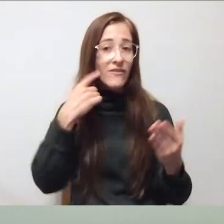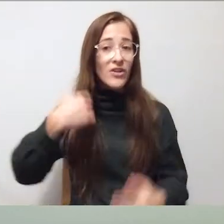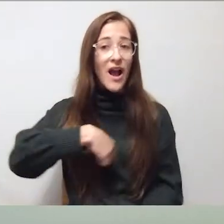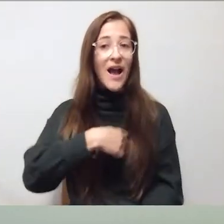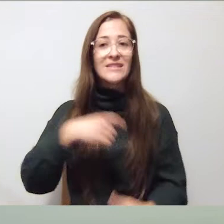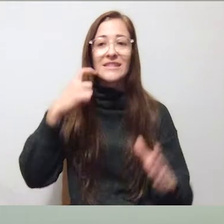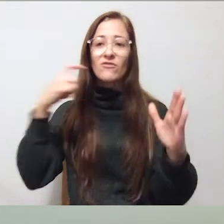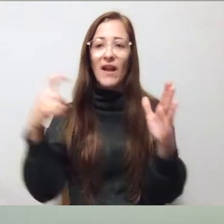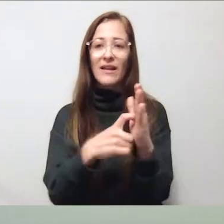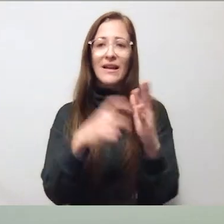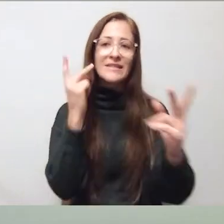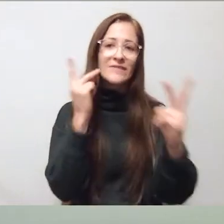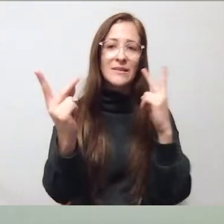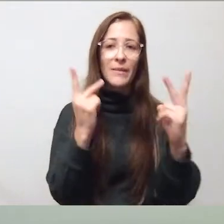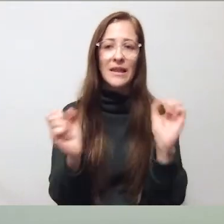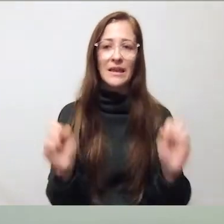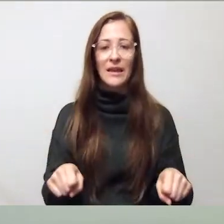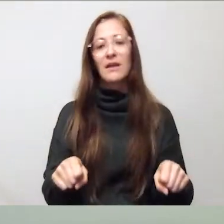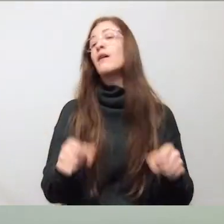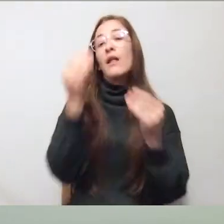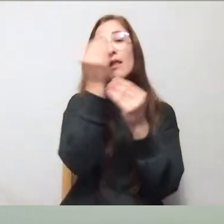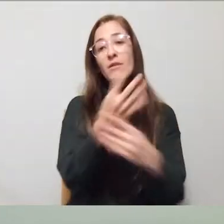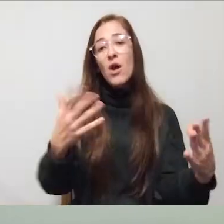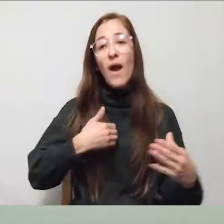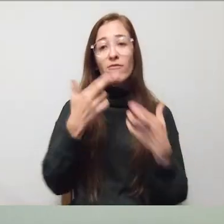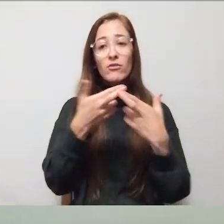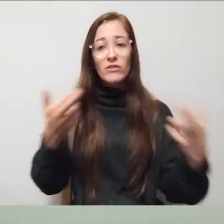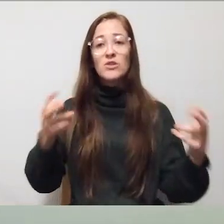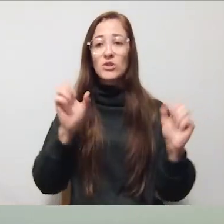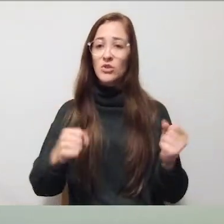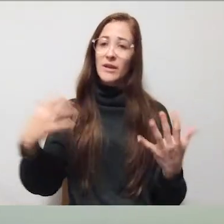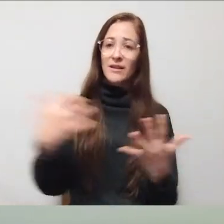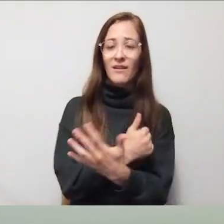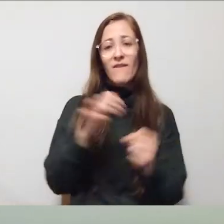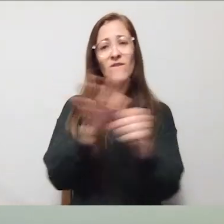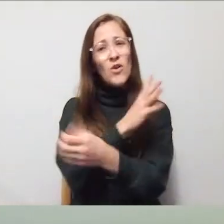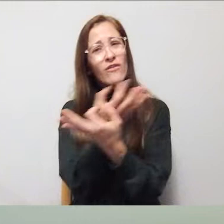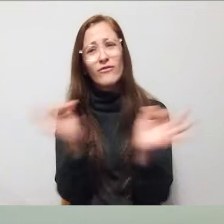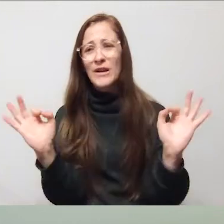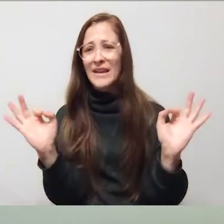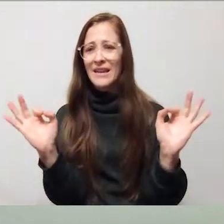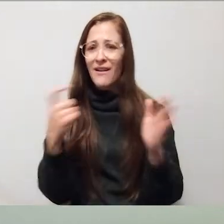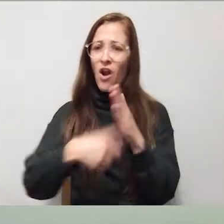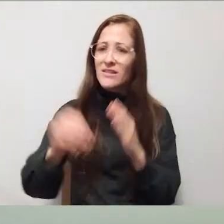to let people know that there is a resource you can turn to that's completely free. We don't charge for those services.